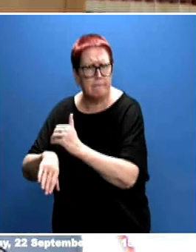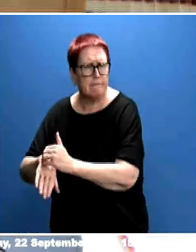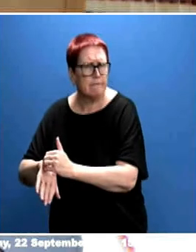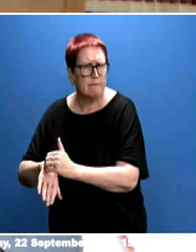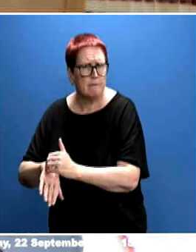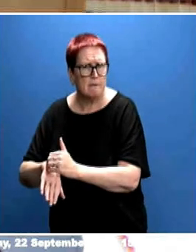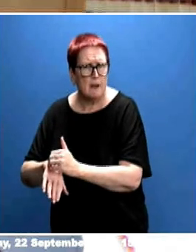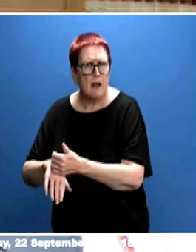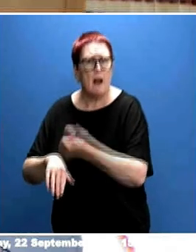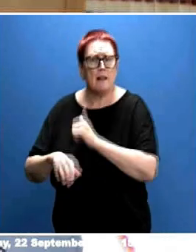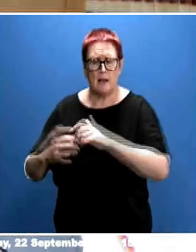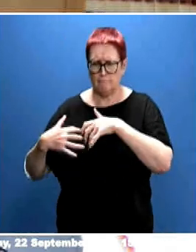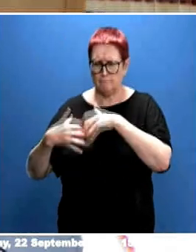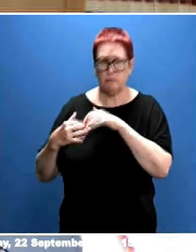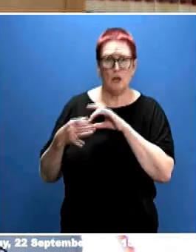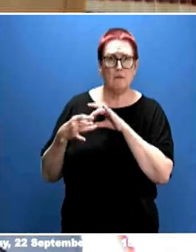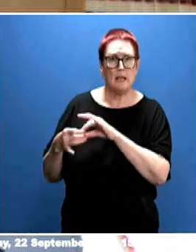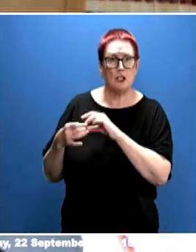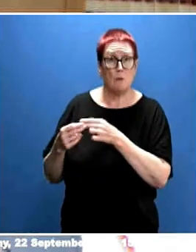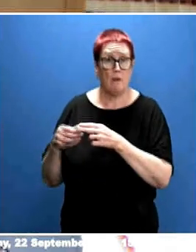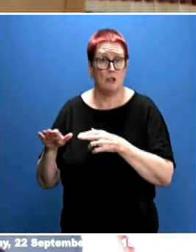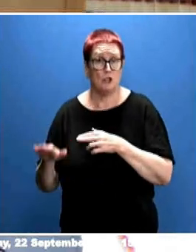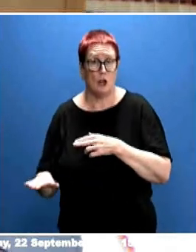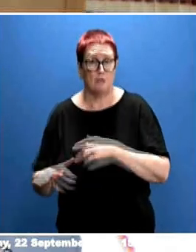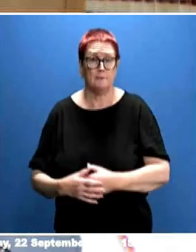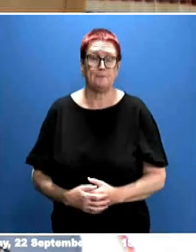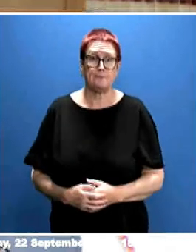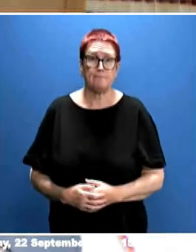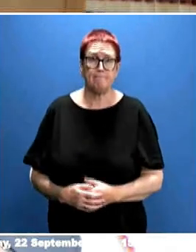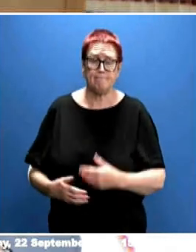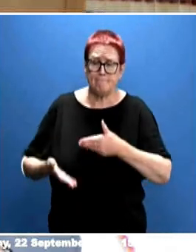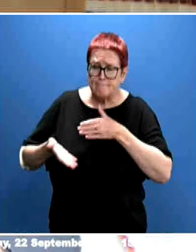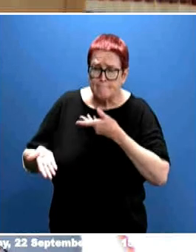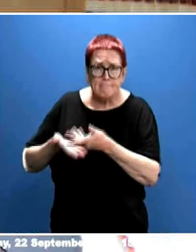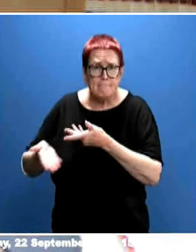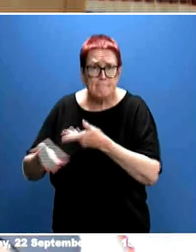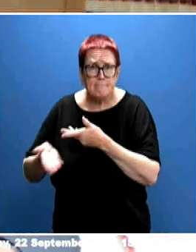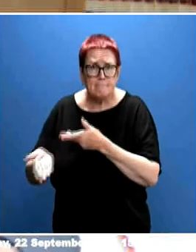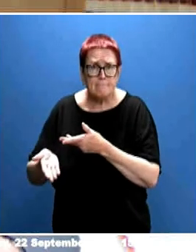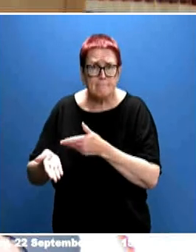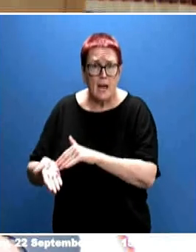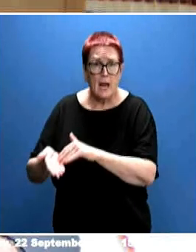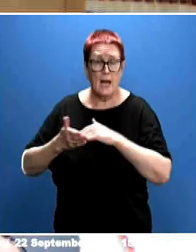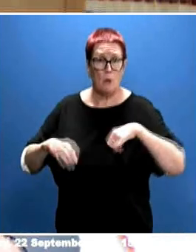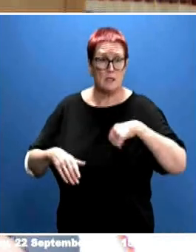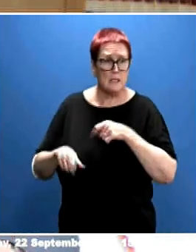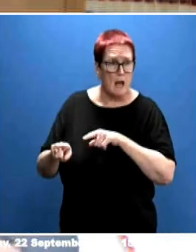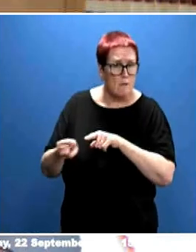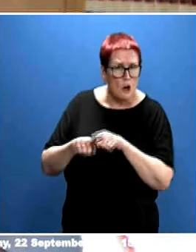a relationship and an interaction that enables them to learn how to regulate